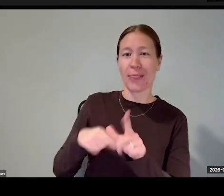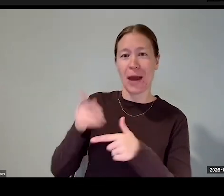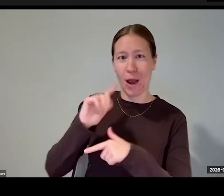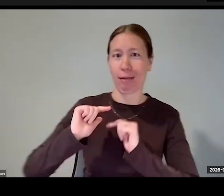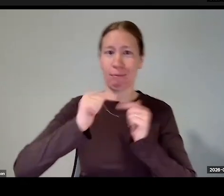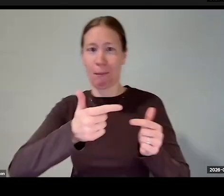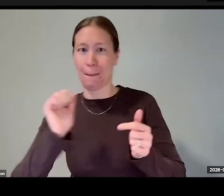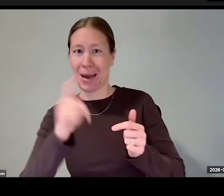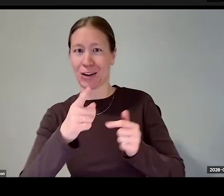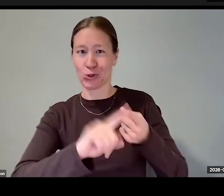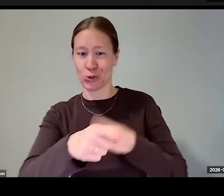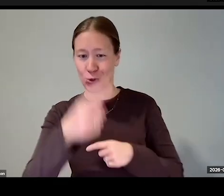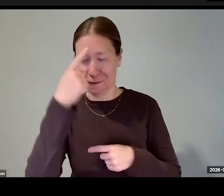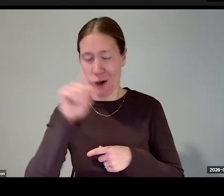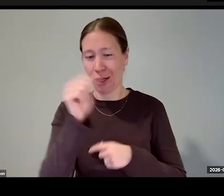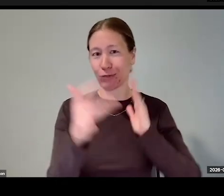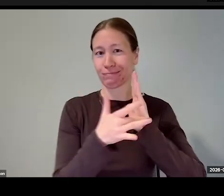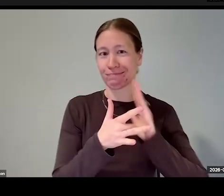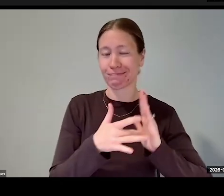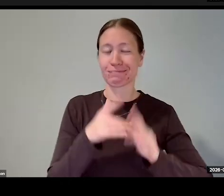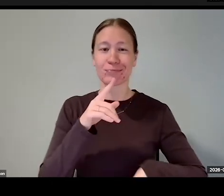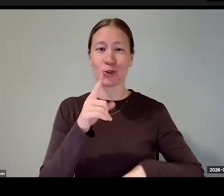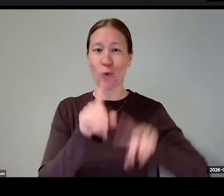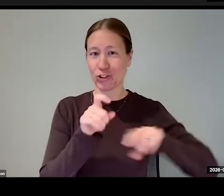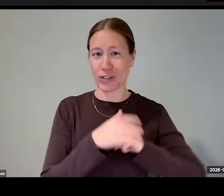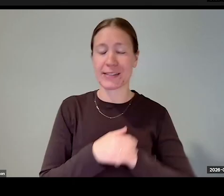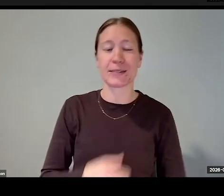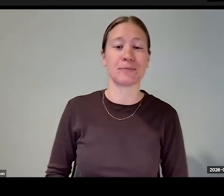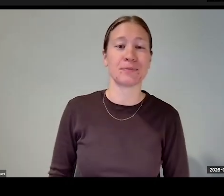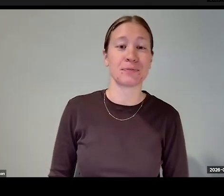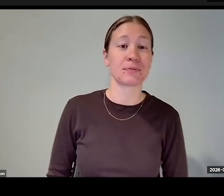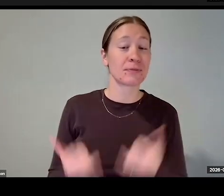of the technical questions about slides. So we've had a couple people ask